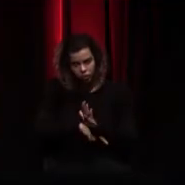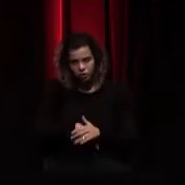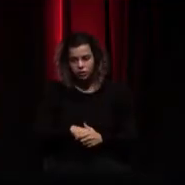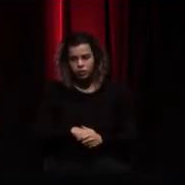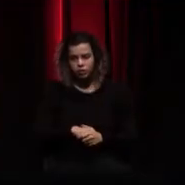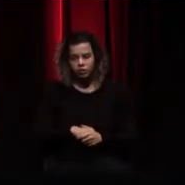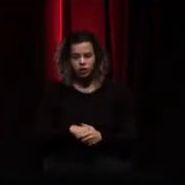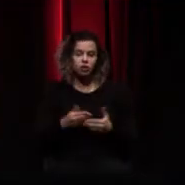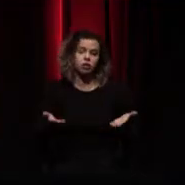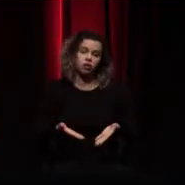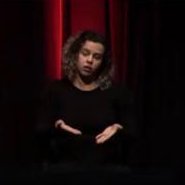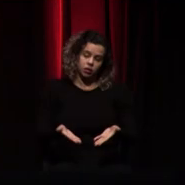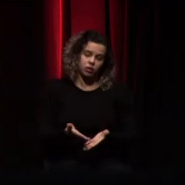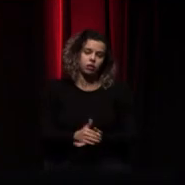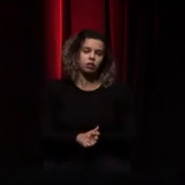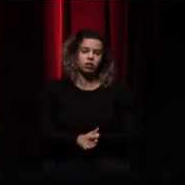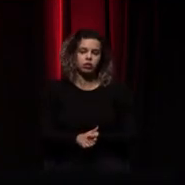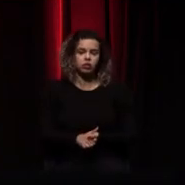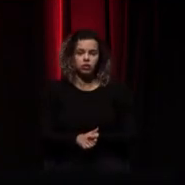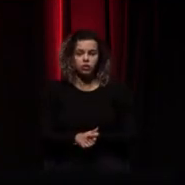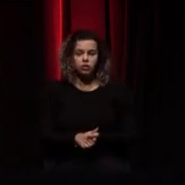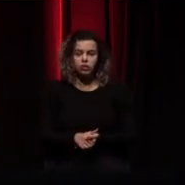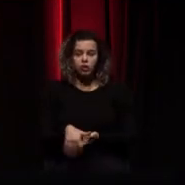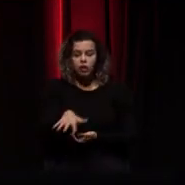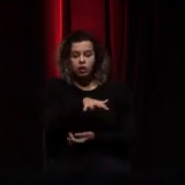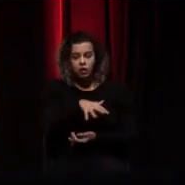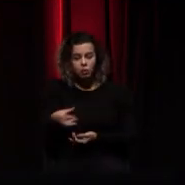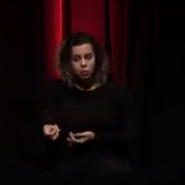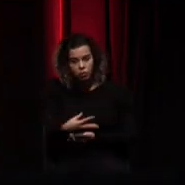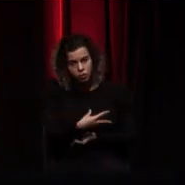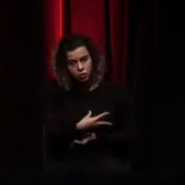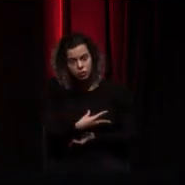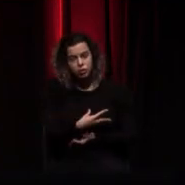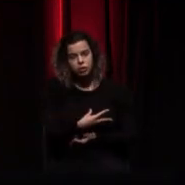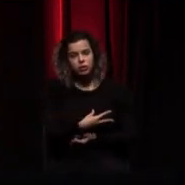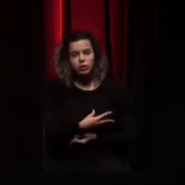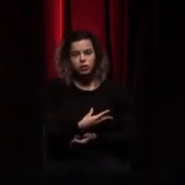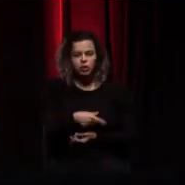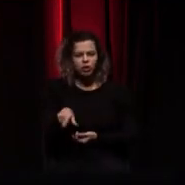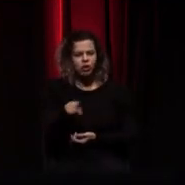Now we have a new field, as they very well said.